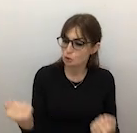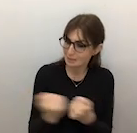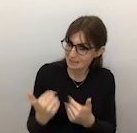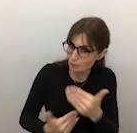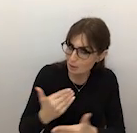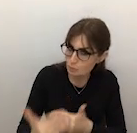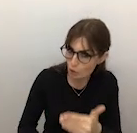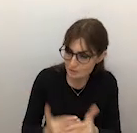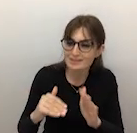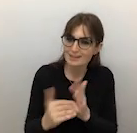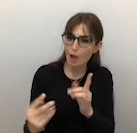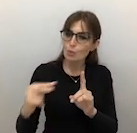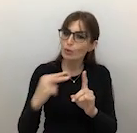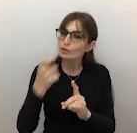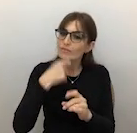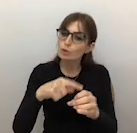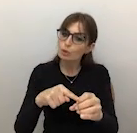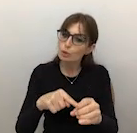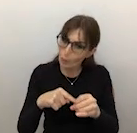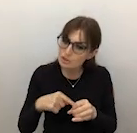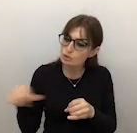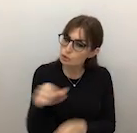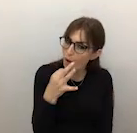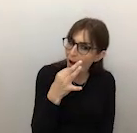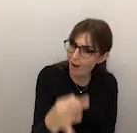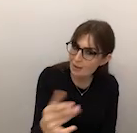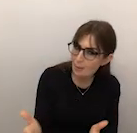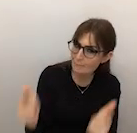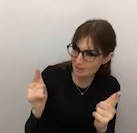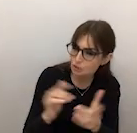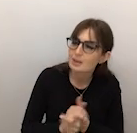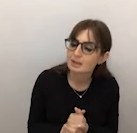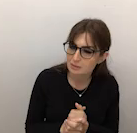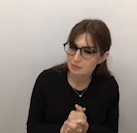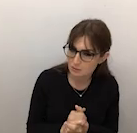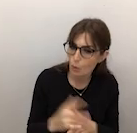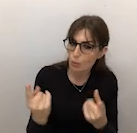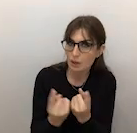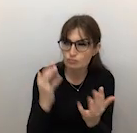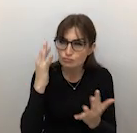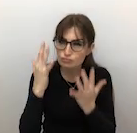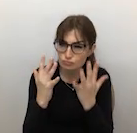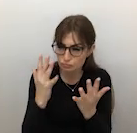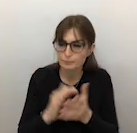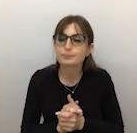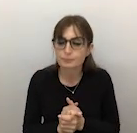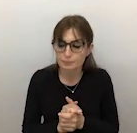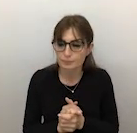with this process we'll now review some questions a director should ask of management or matters they should consider